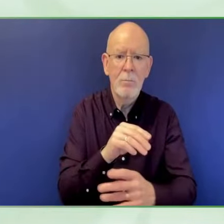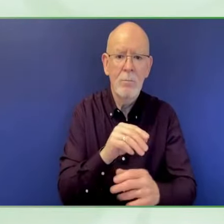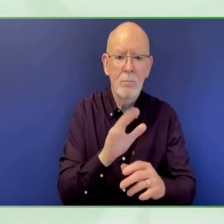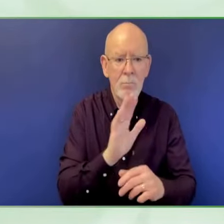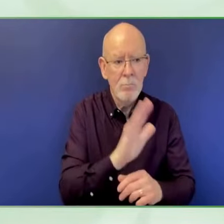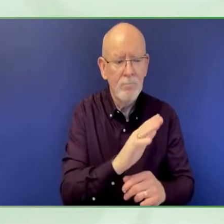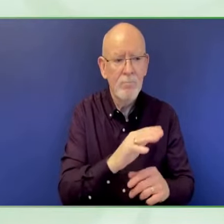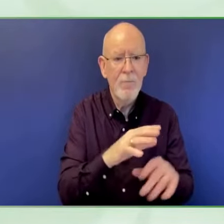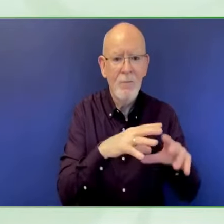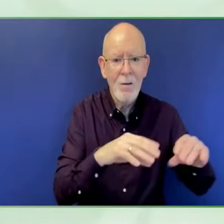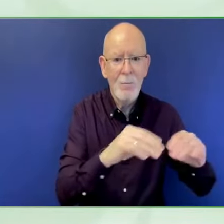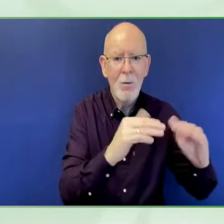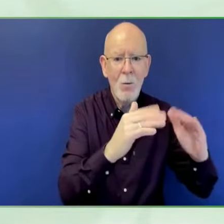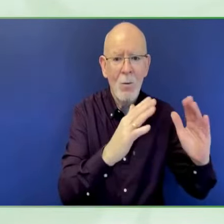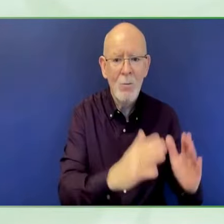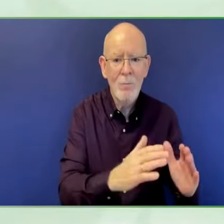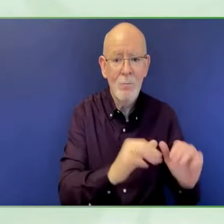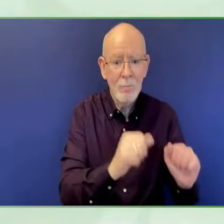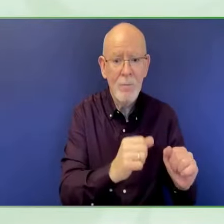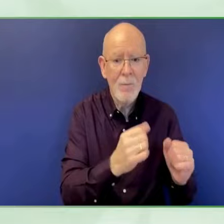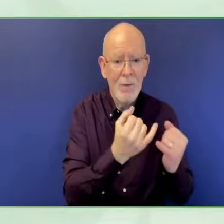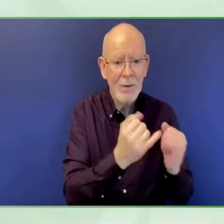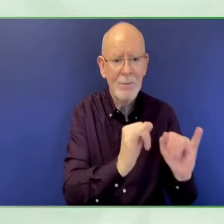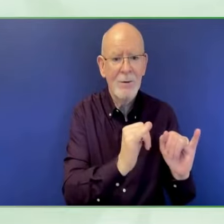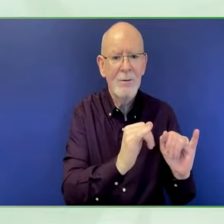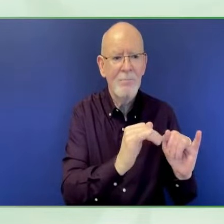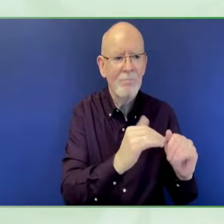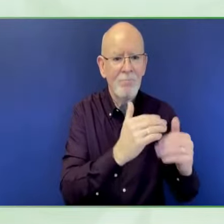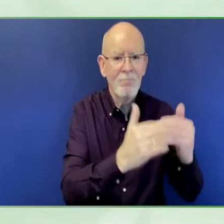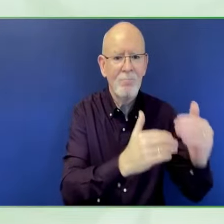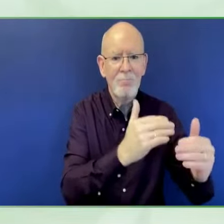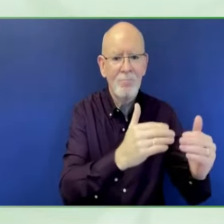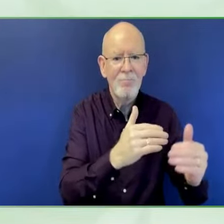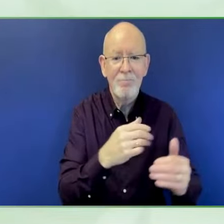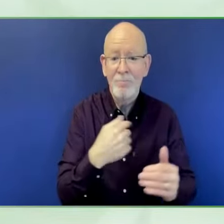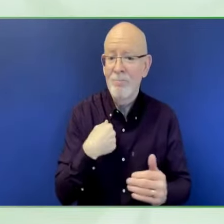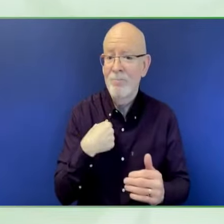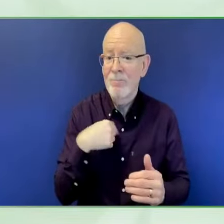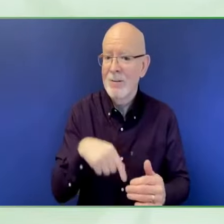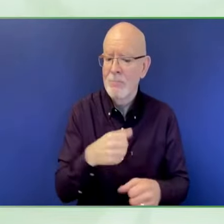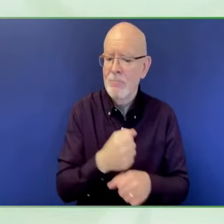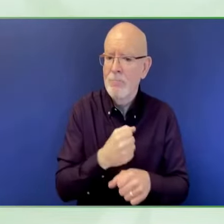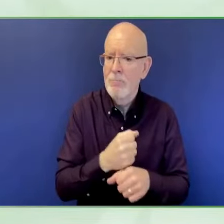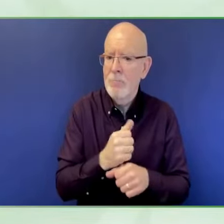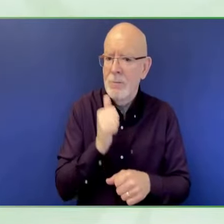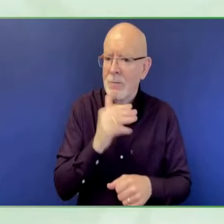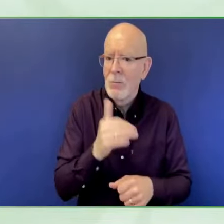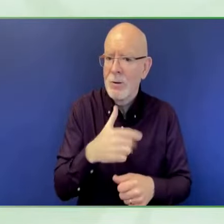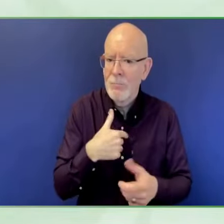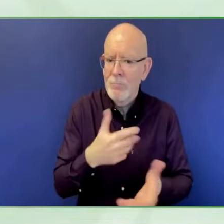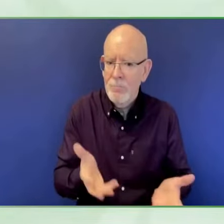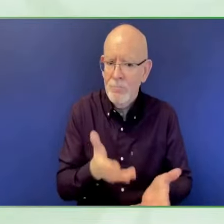community and have the same opportunities that I have. And that's why – Thank you very much.